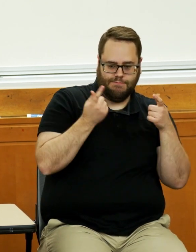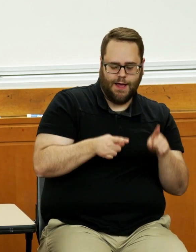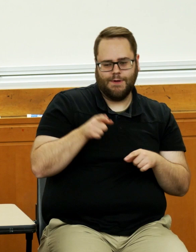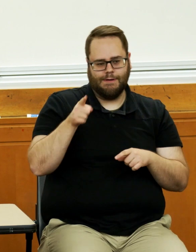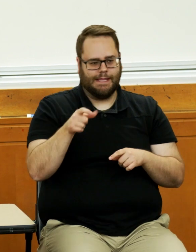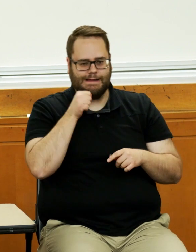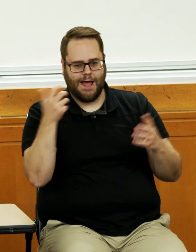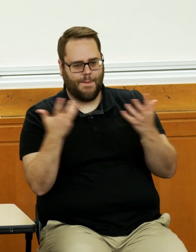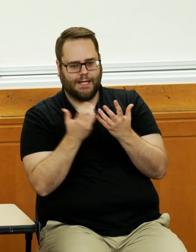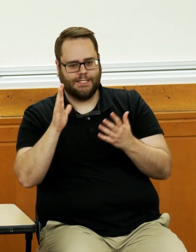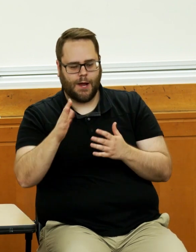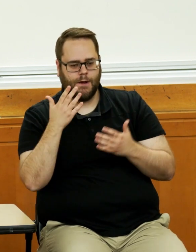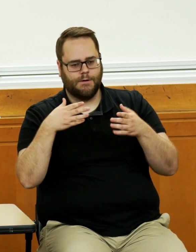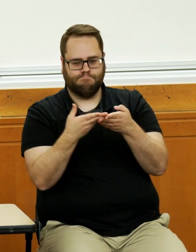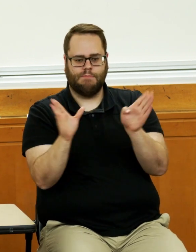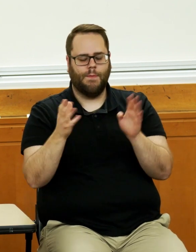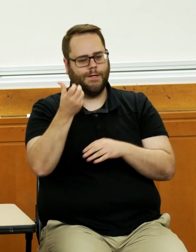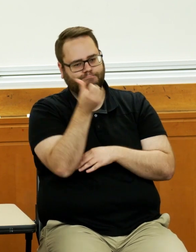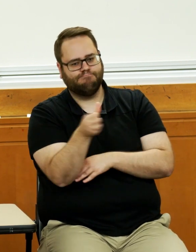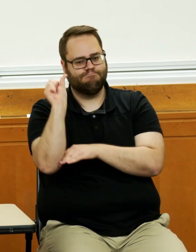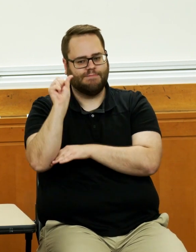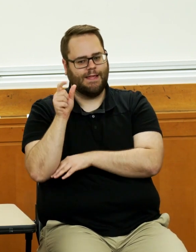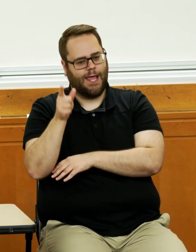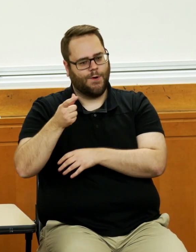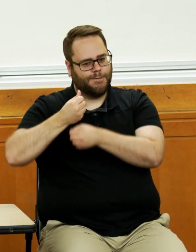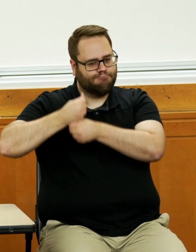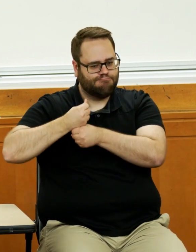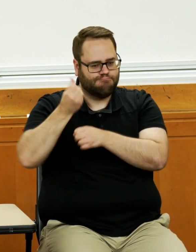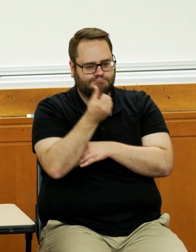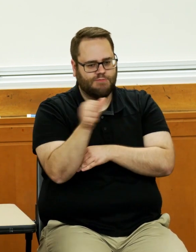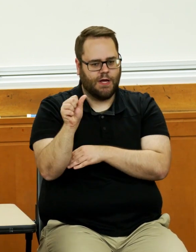with protesters who are willing to stay in jail to generate media and political attention.